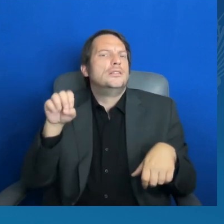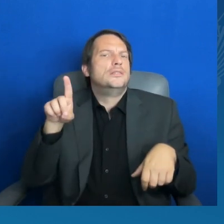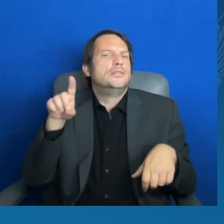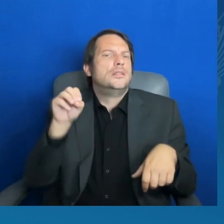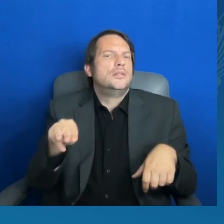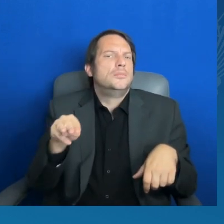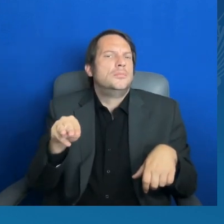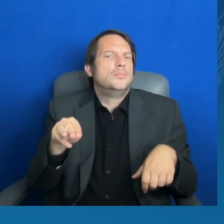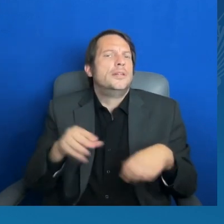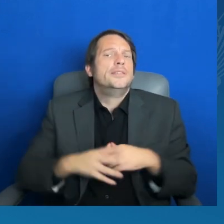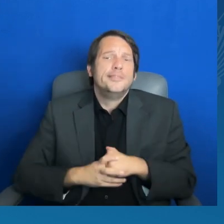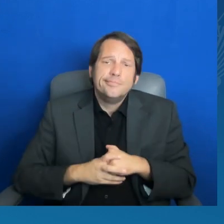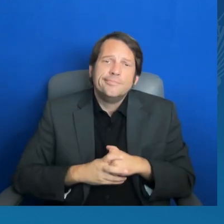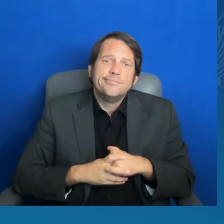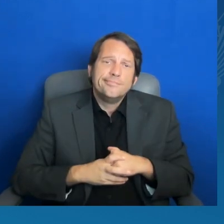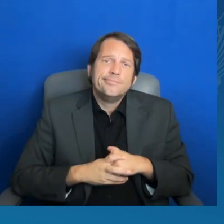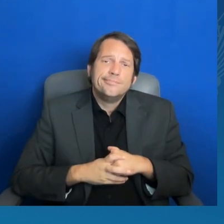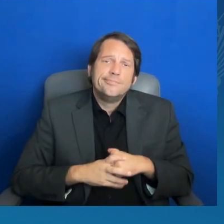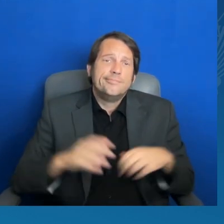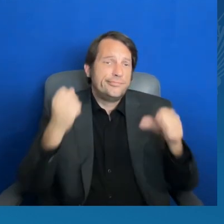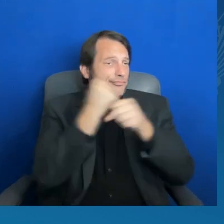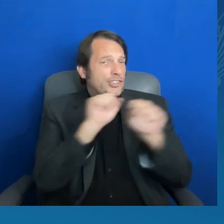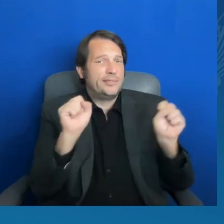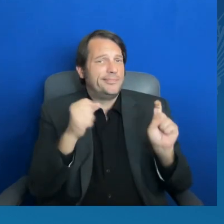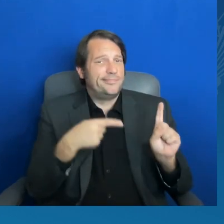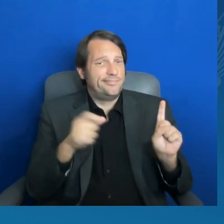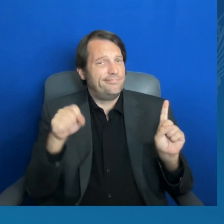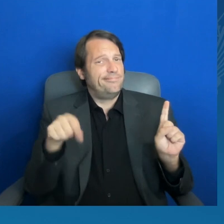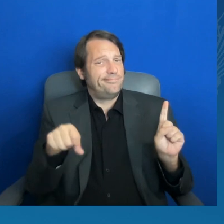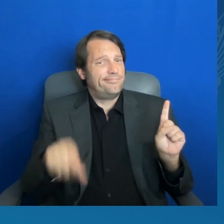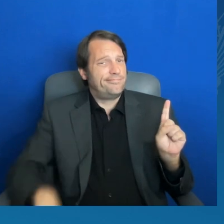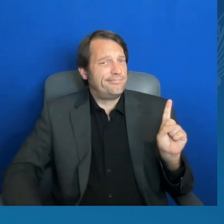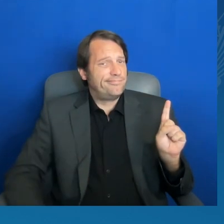but I think very important: the freedom to just be.